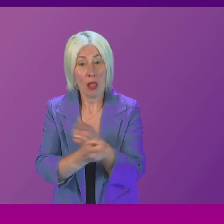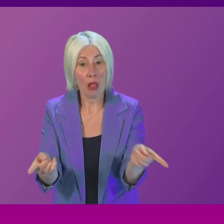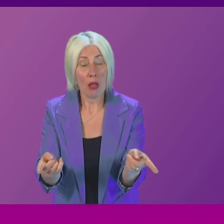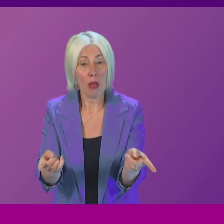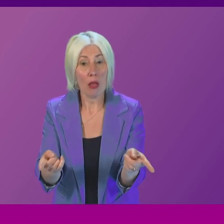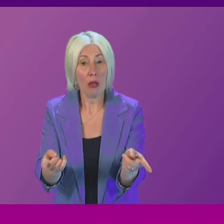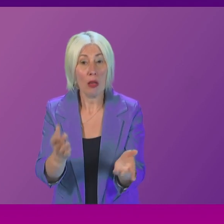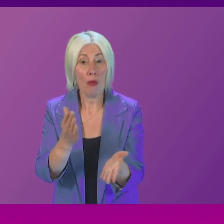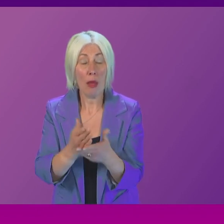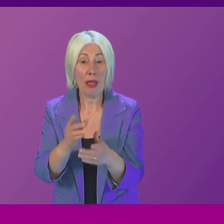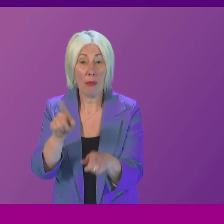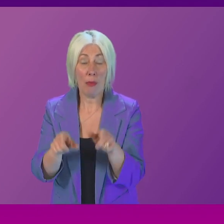in the lowest-income households.